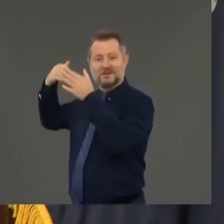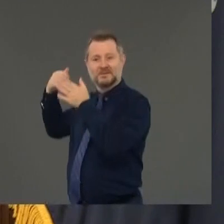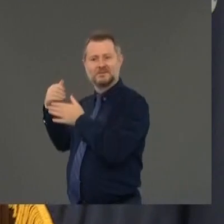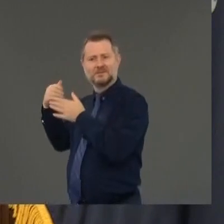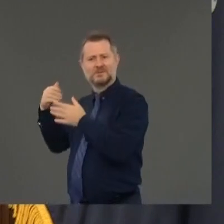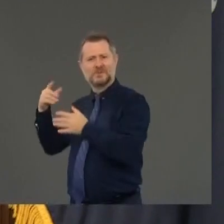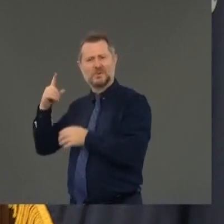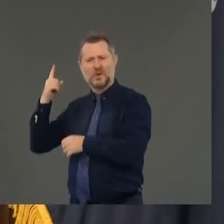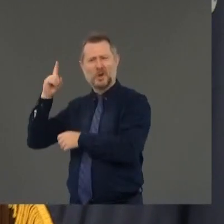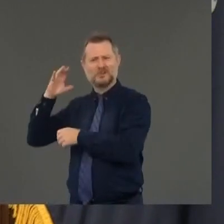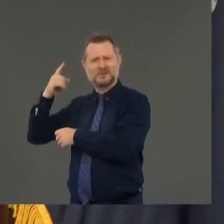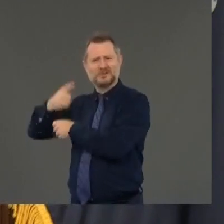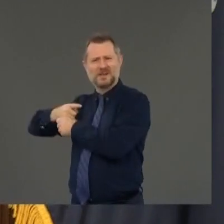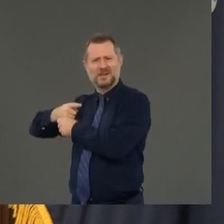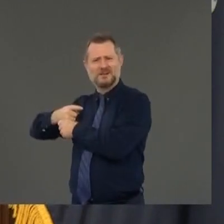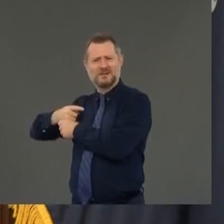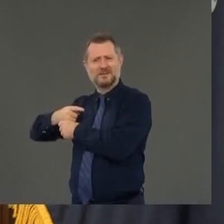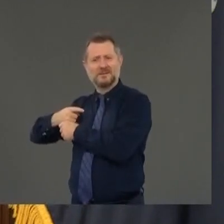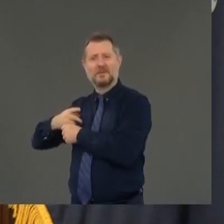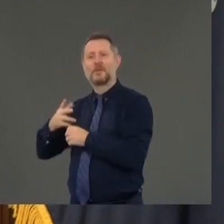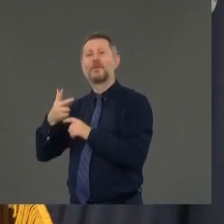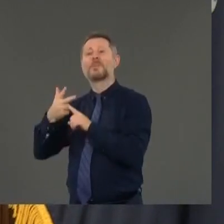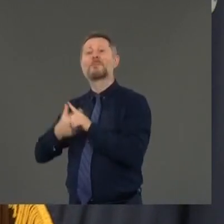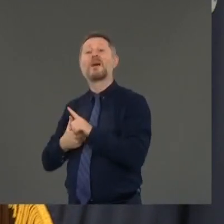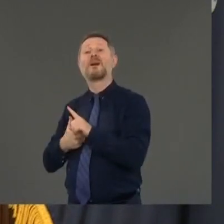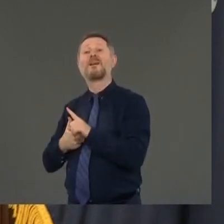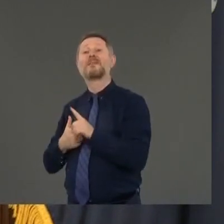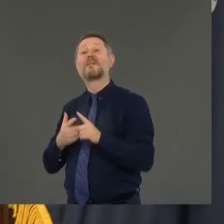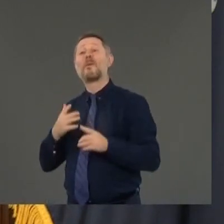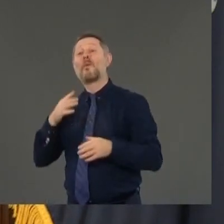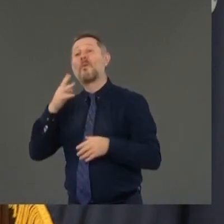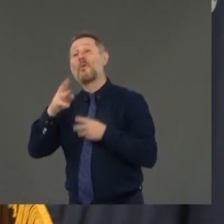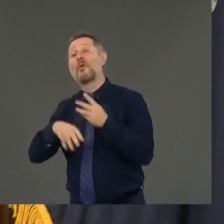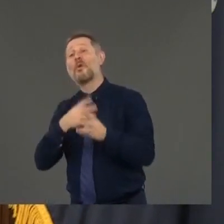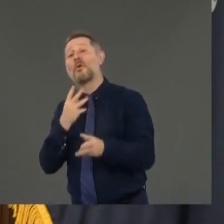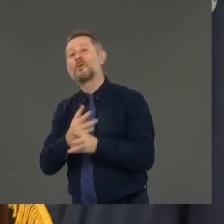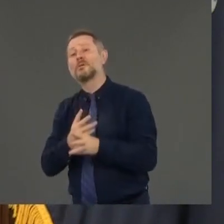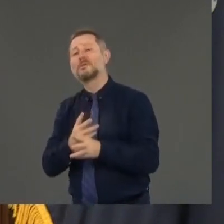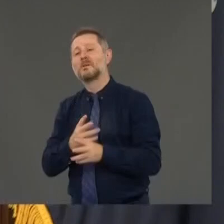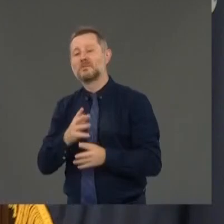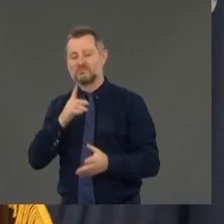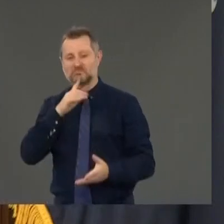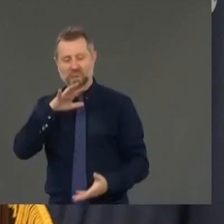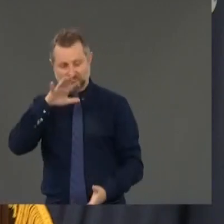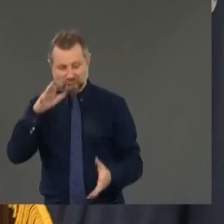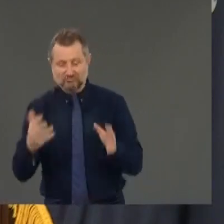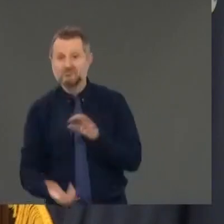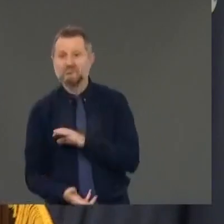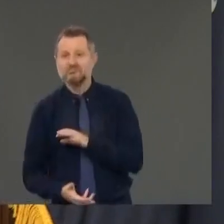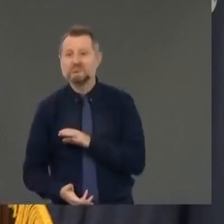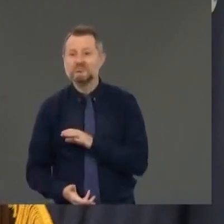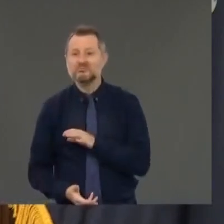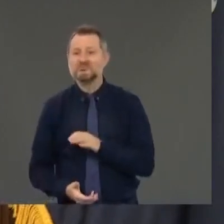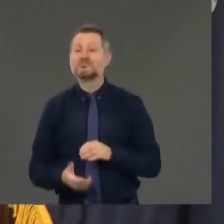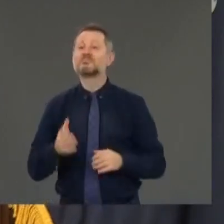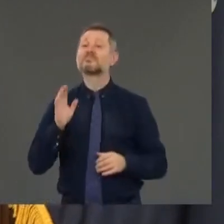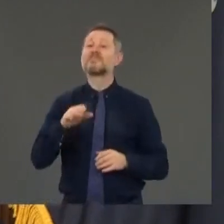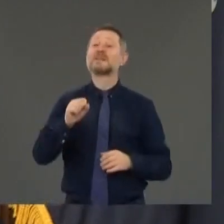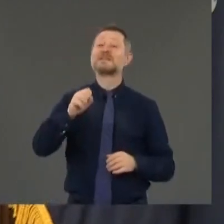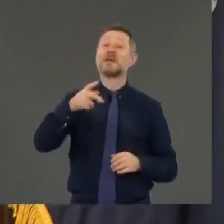DAYS. THAT'S 100 DAYS.